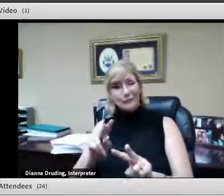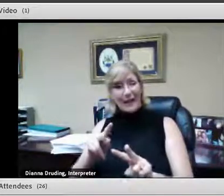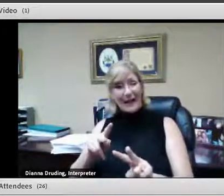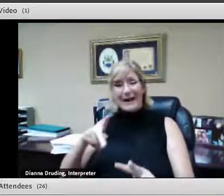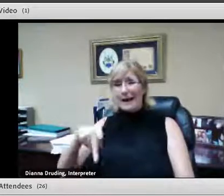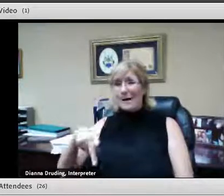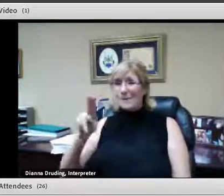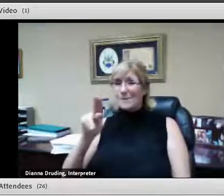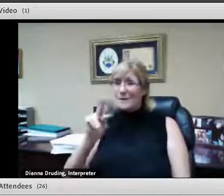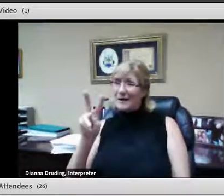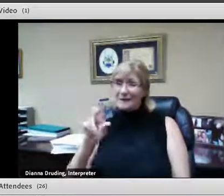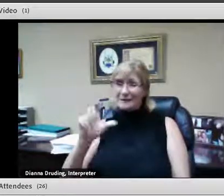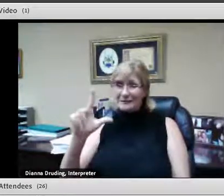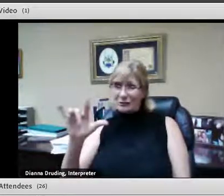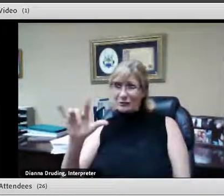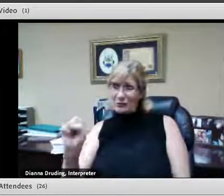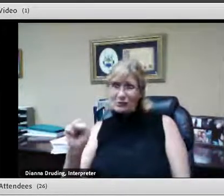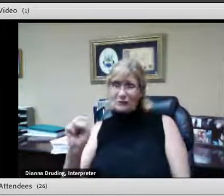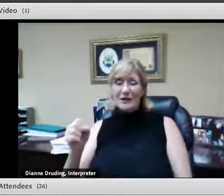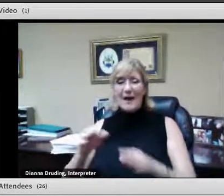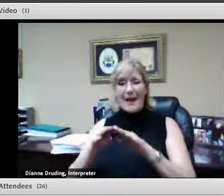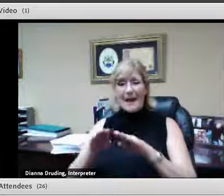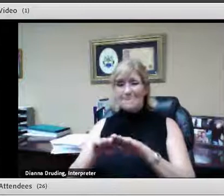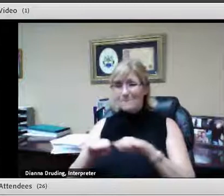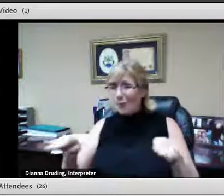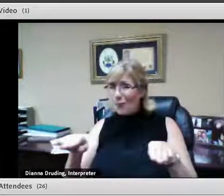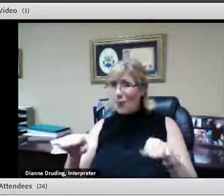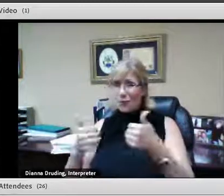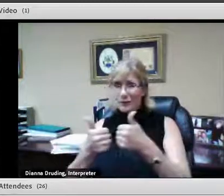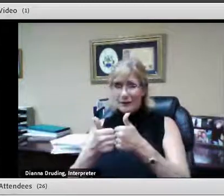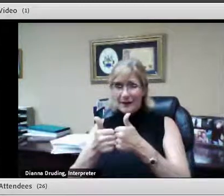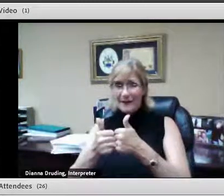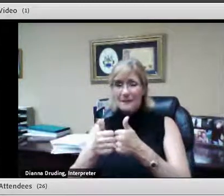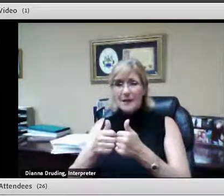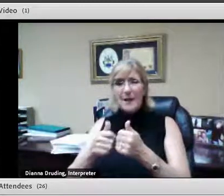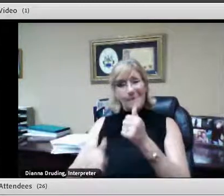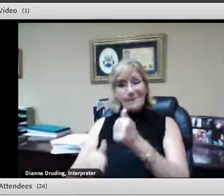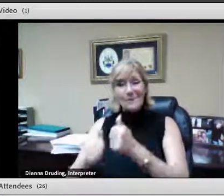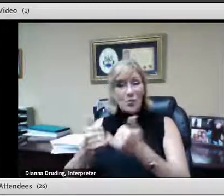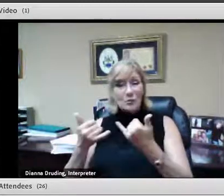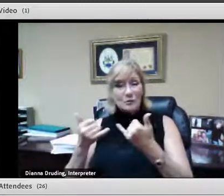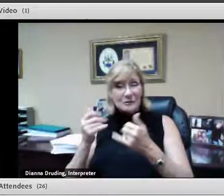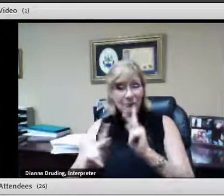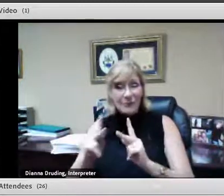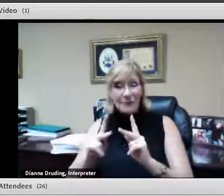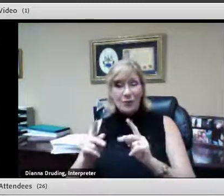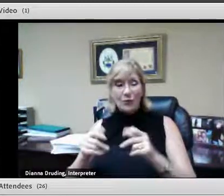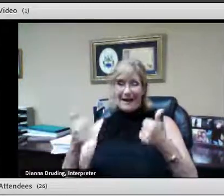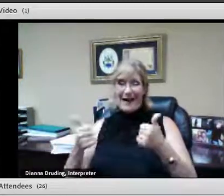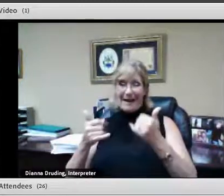Kids are so, you know, screen-driven, technology-driven that, you know, a lot of times,